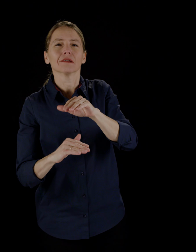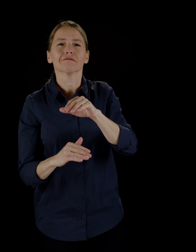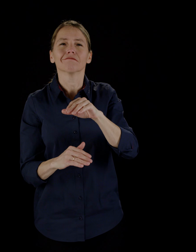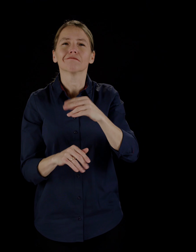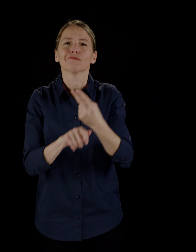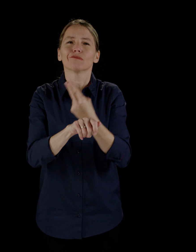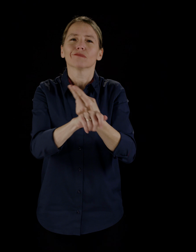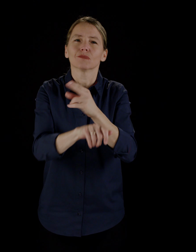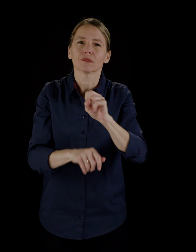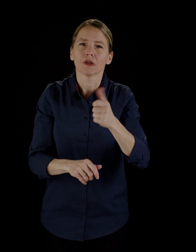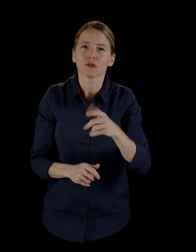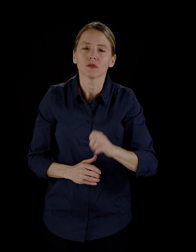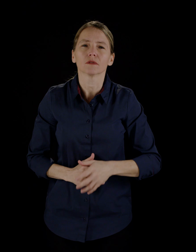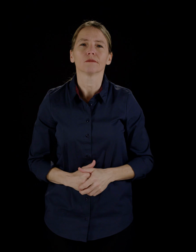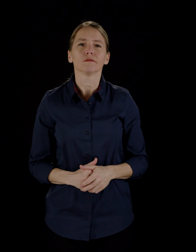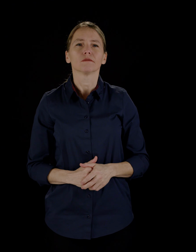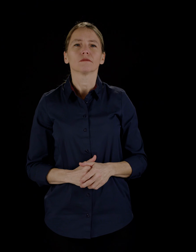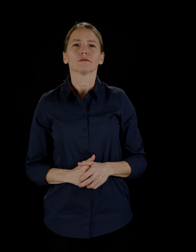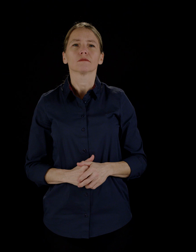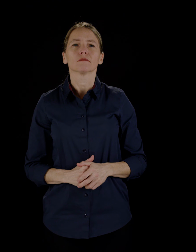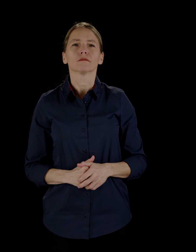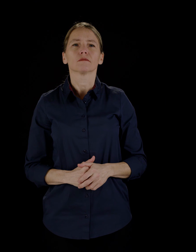billing cycle than their Internet plan allows.